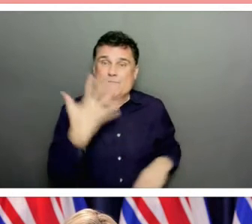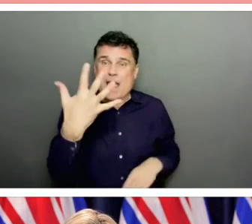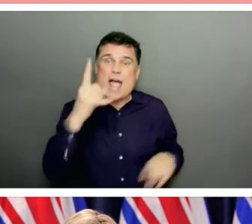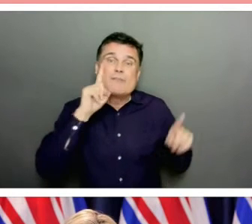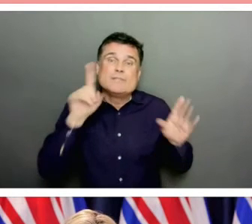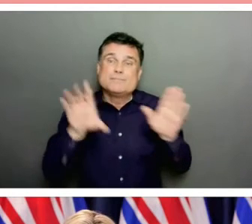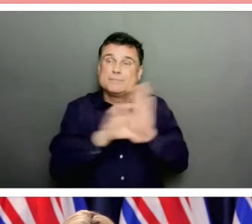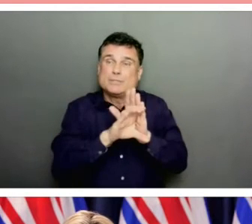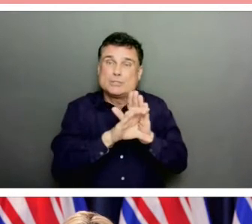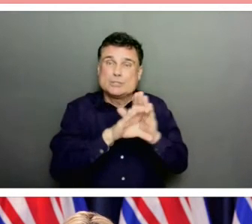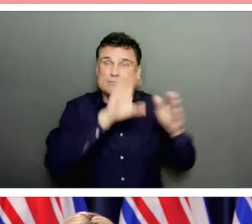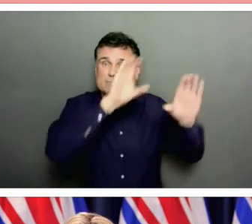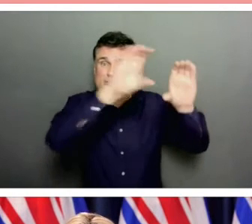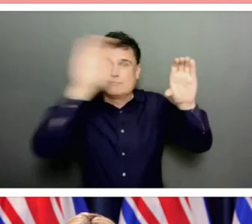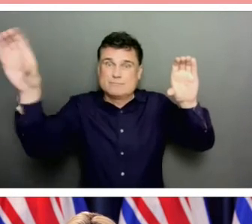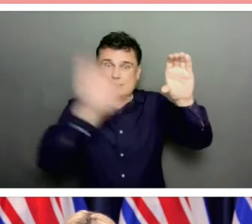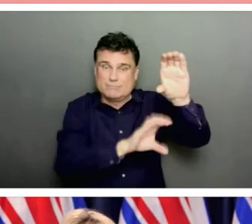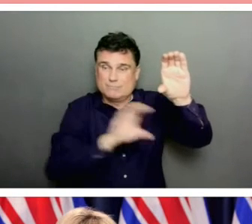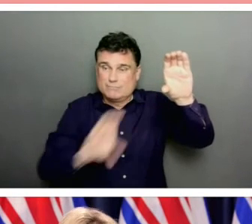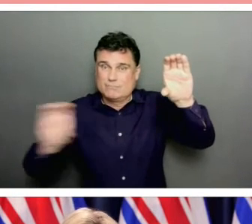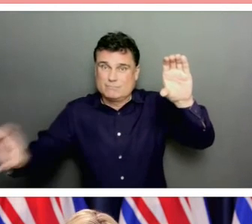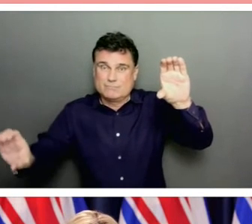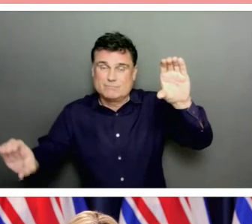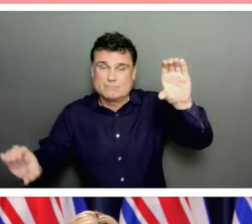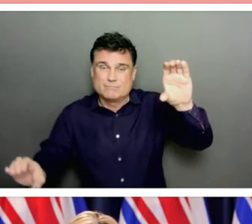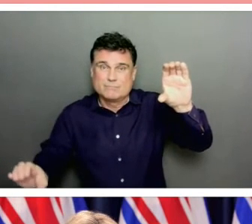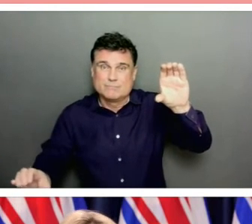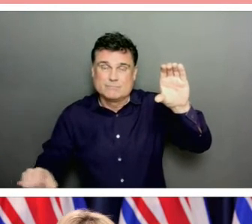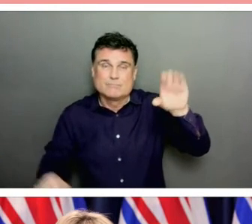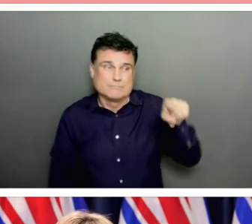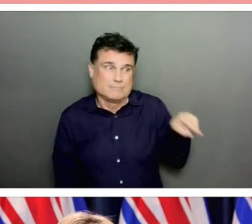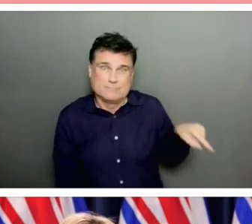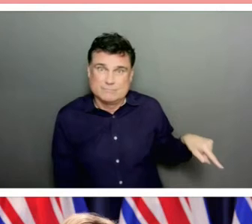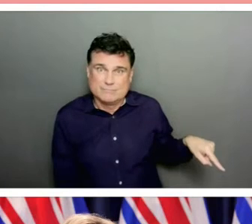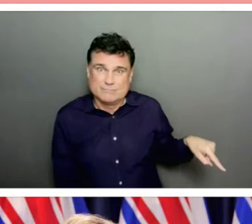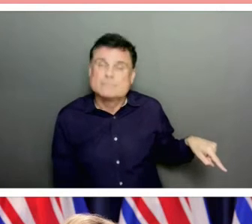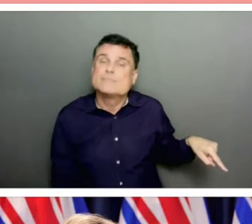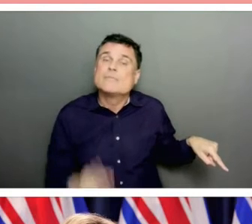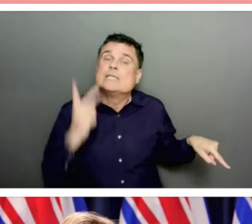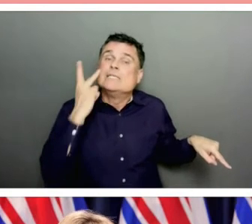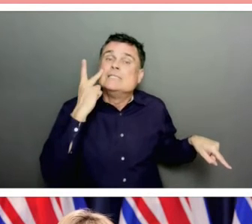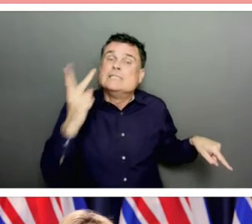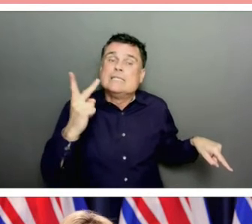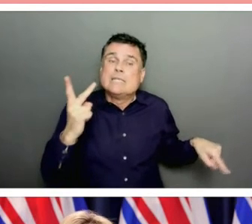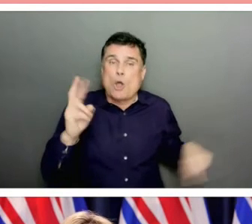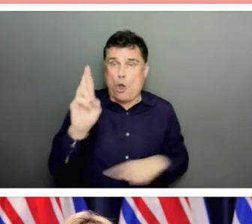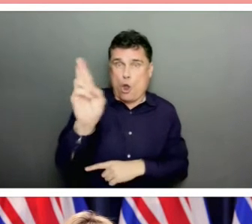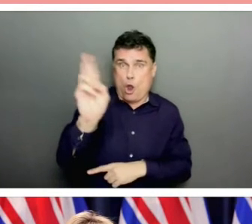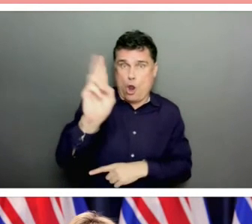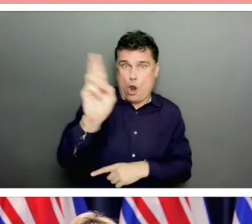potentially exposing with every new case. This doesn't mean, know, that it's easy.